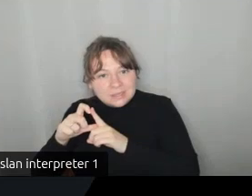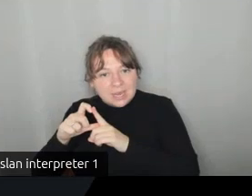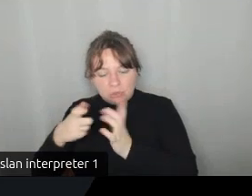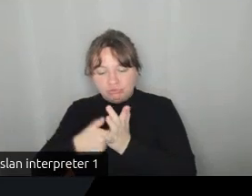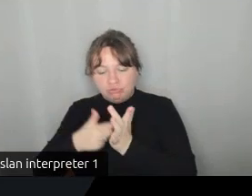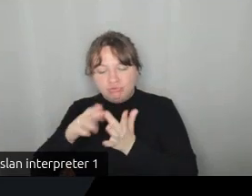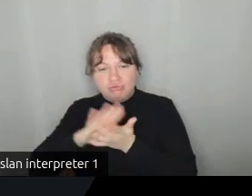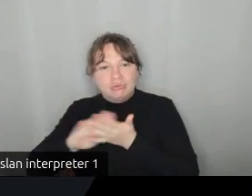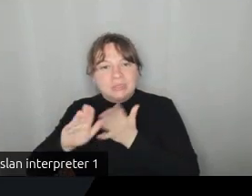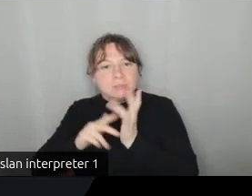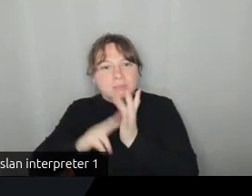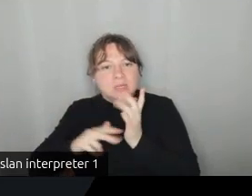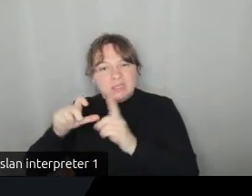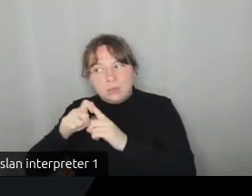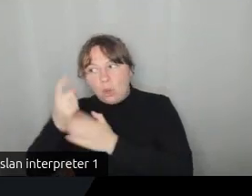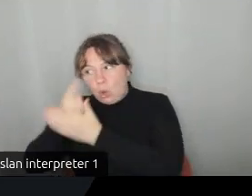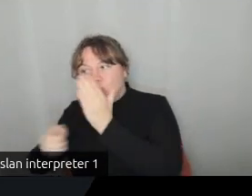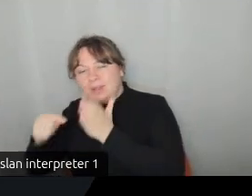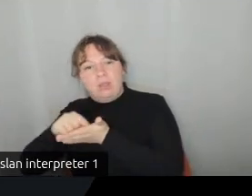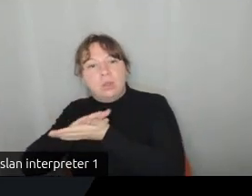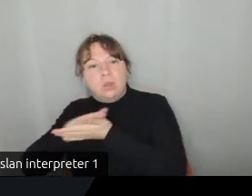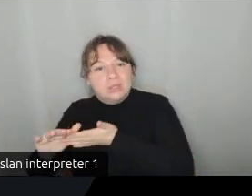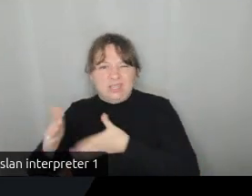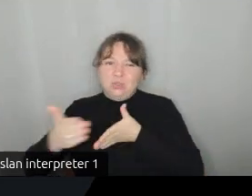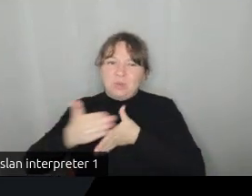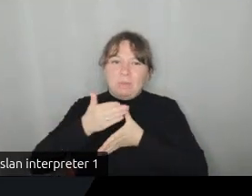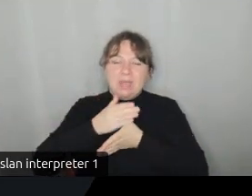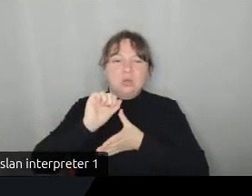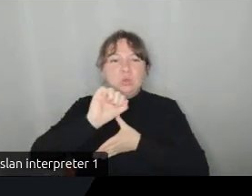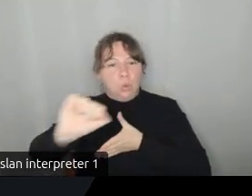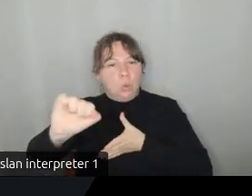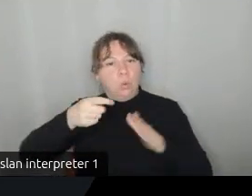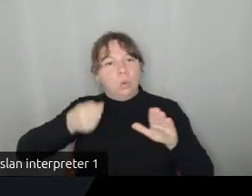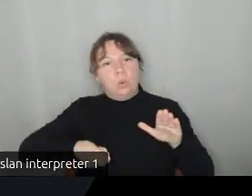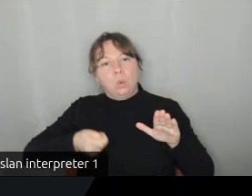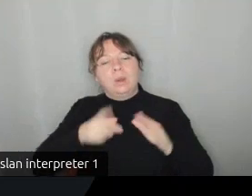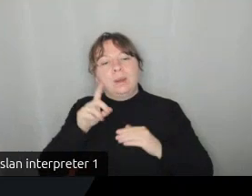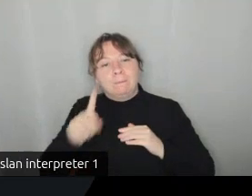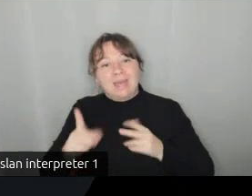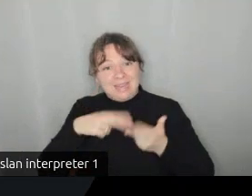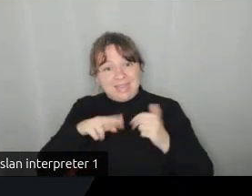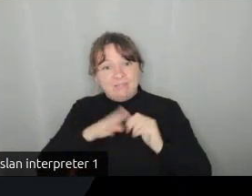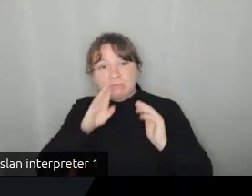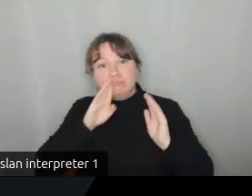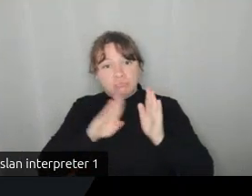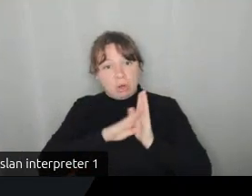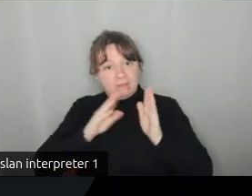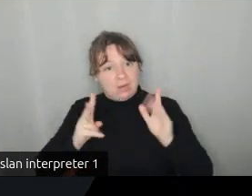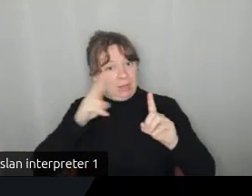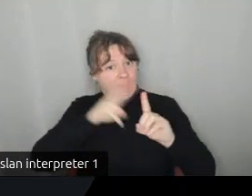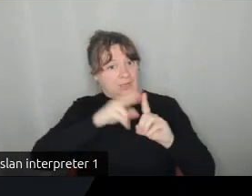depending on where you are. Having said that, if a private application is submitted to, let's say,